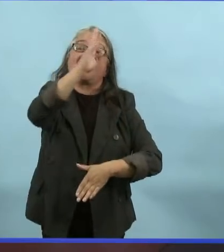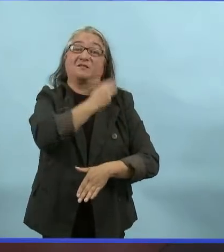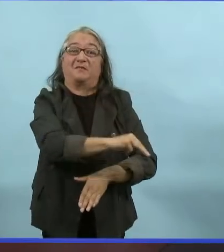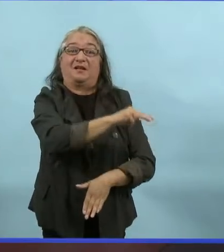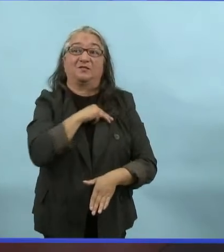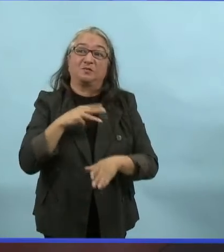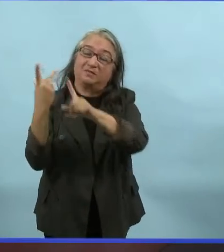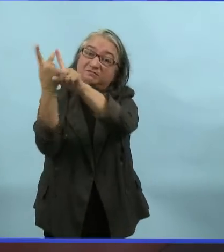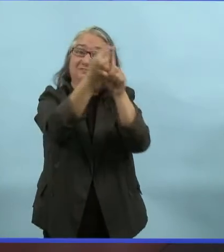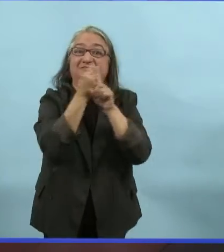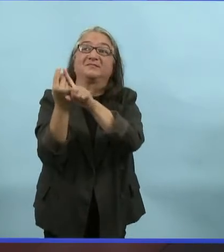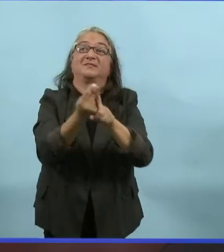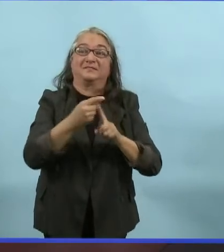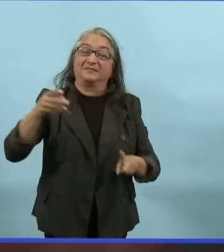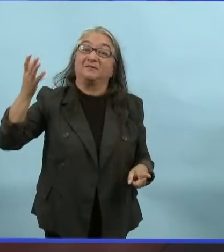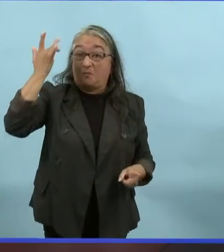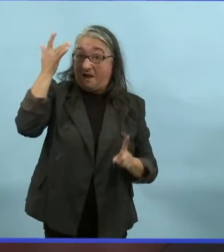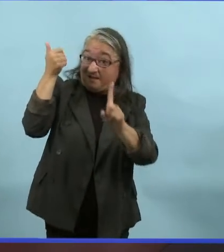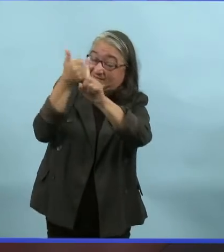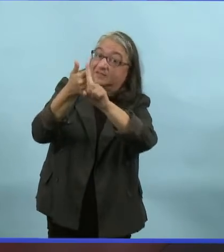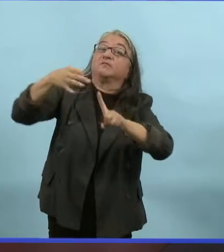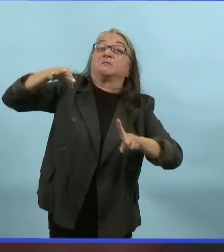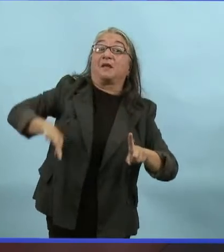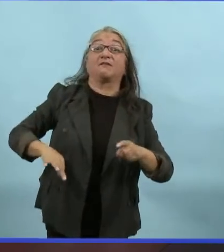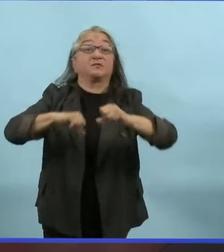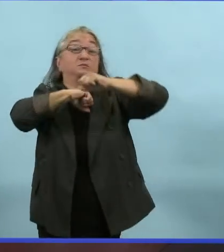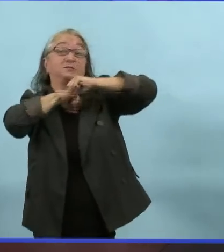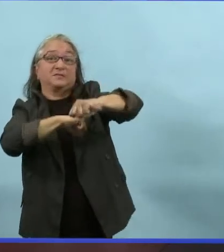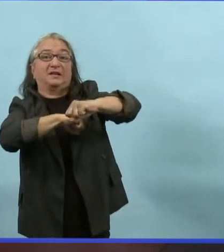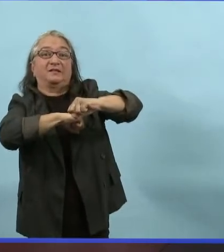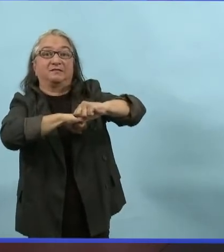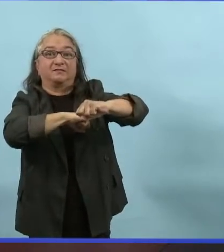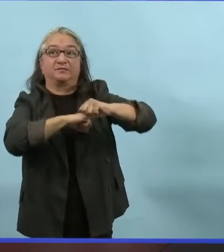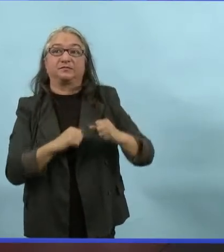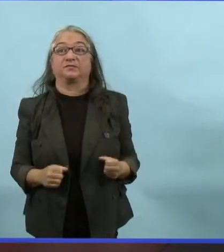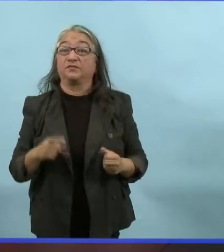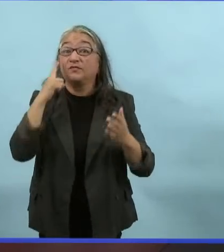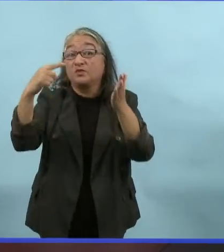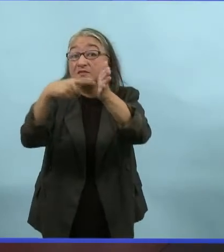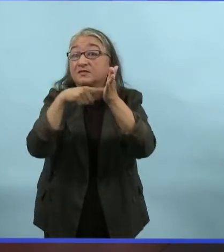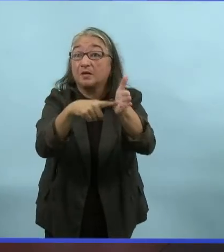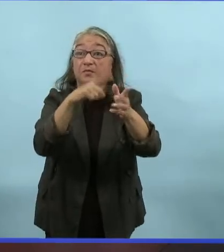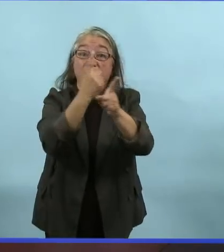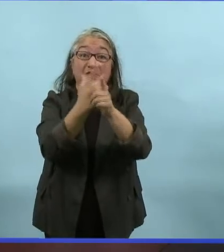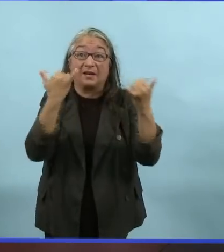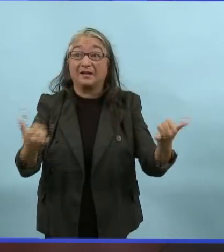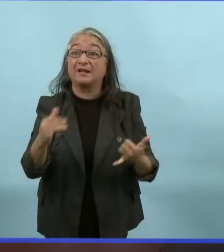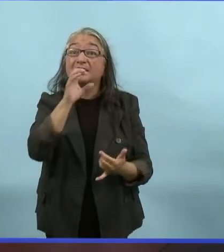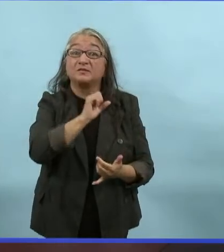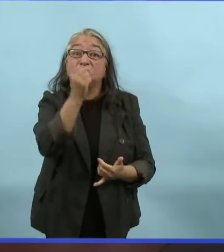we know right now that those under age 12 for instance are unable to get vaccinated currently